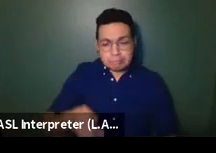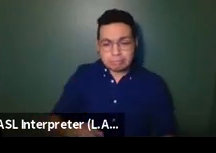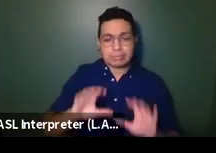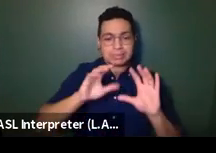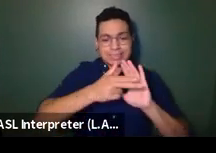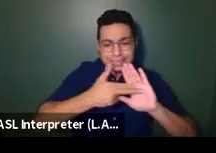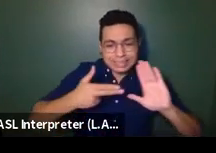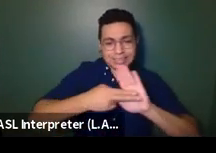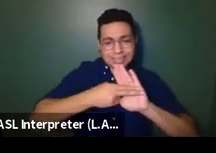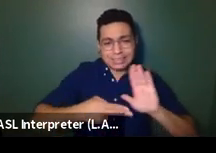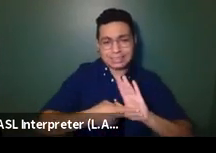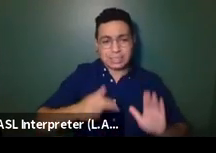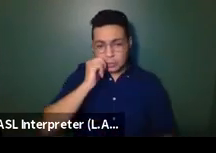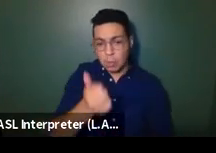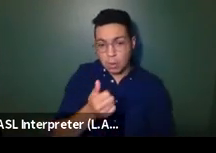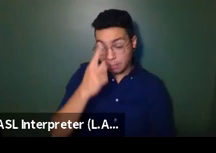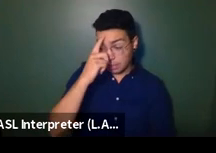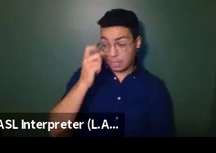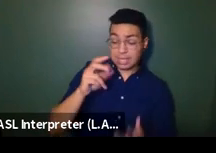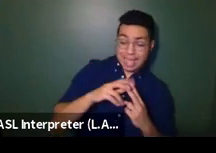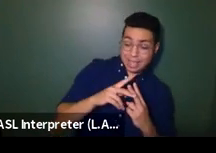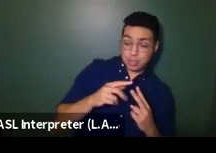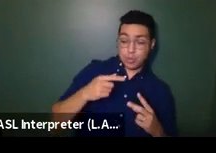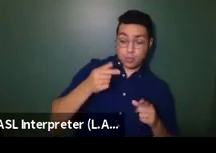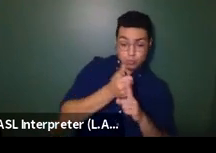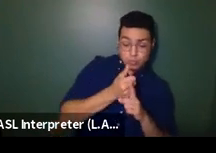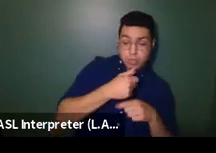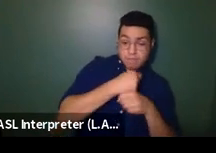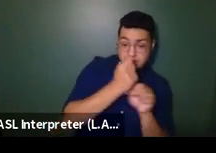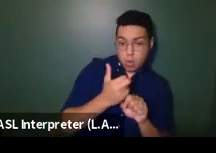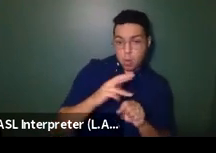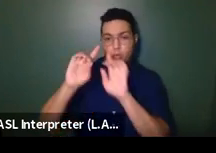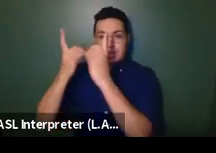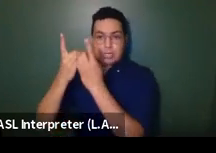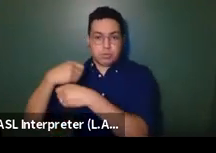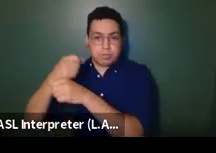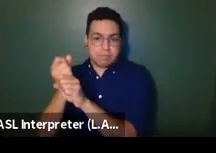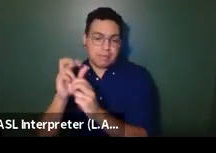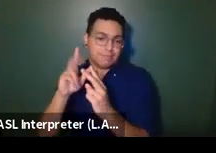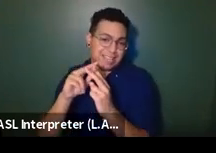ESD 189 - Amy Colburn: You either create them or your district will create them for you. So ESD 189 - Amy Colburn: We'll talk we'll get into some more details on grading tomorrow.